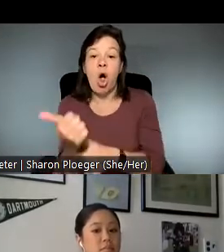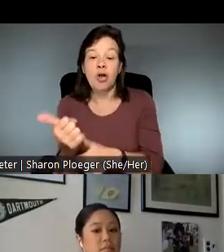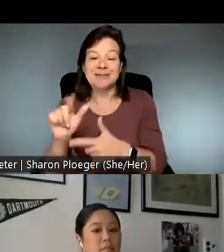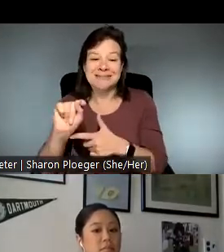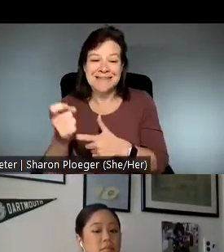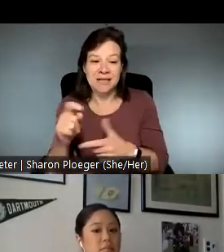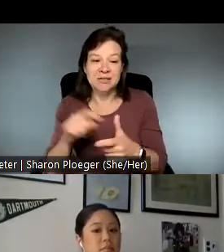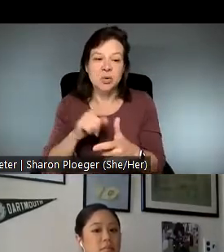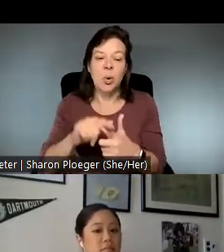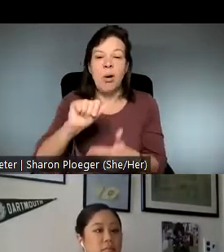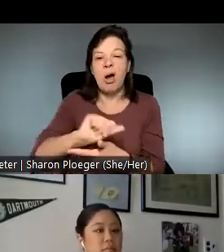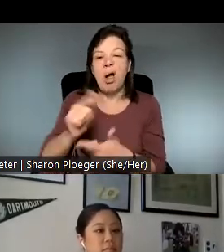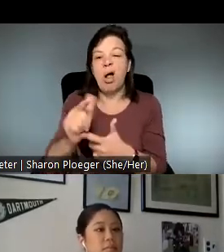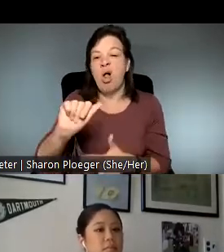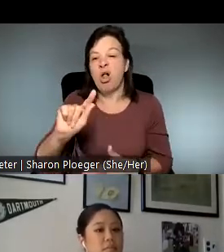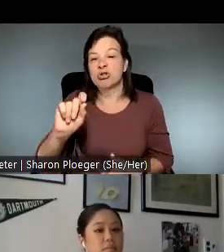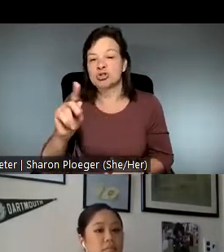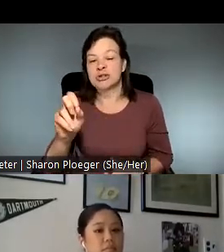or alternative text description,